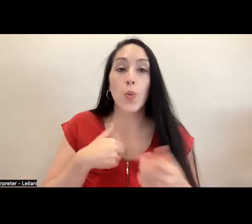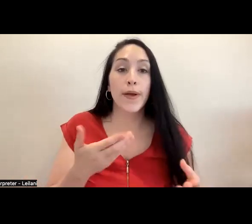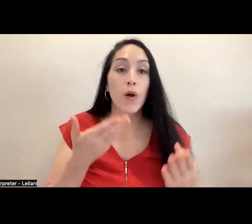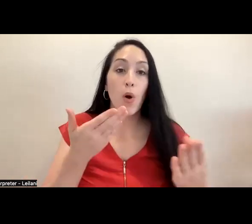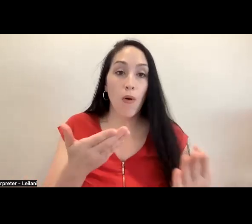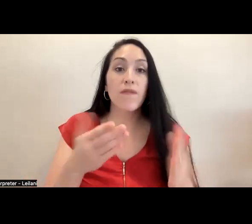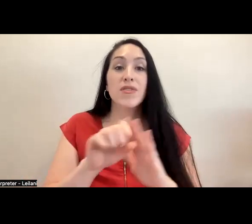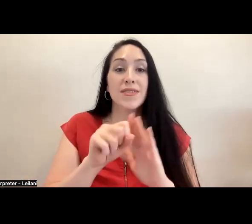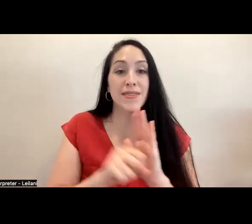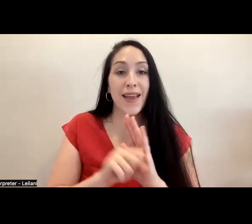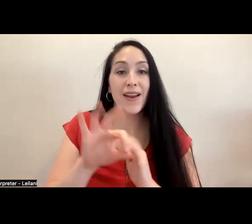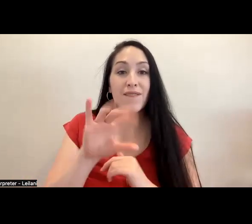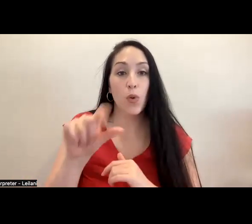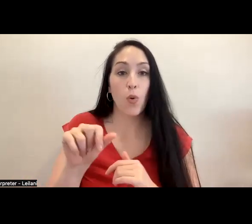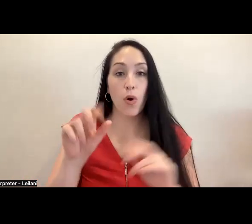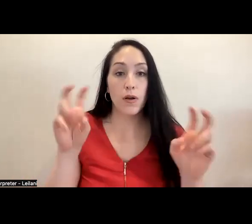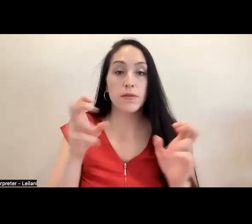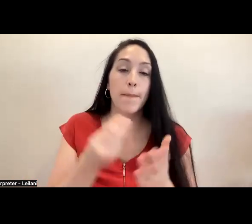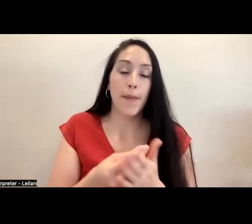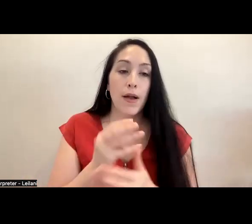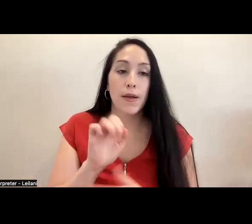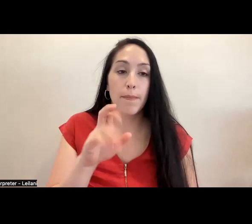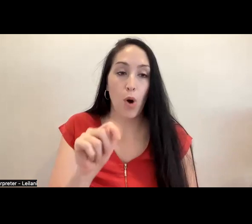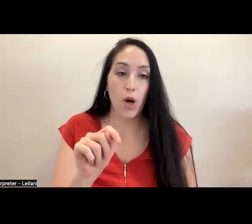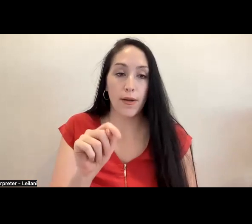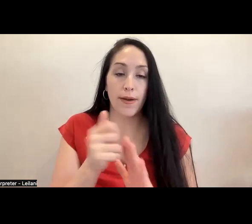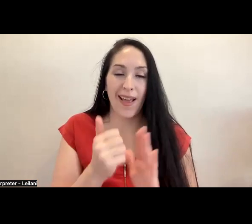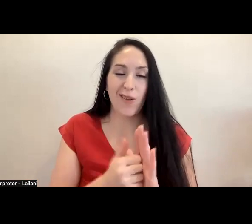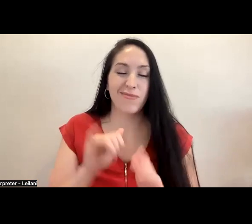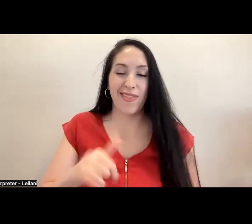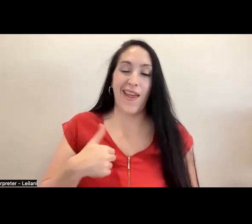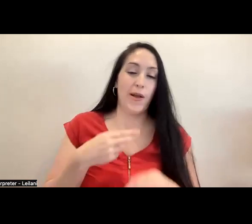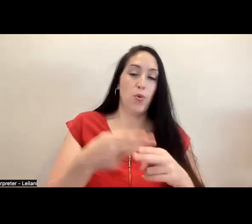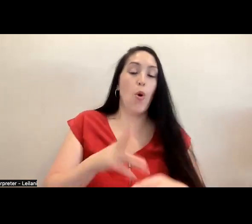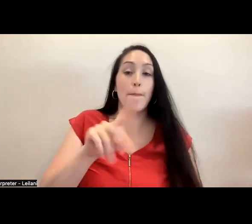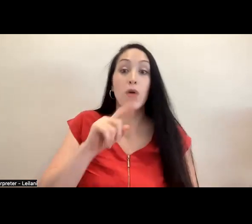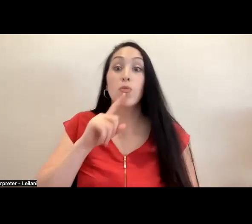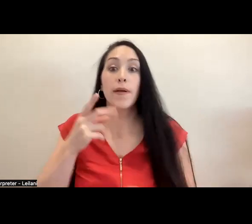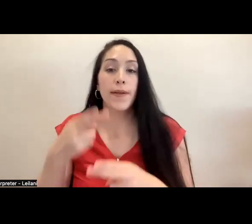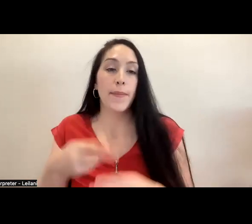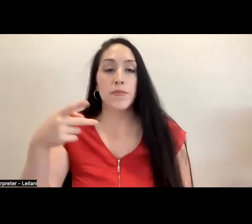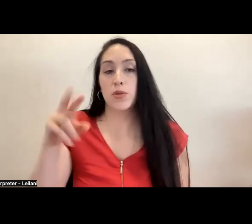11:47:06 That's what I call it's called prime, and it's kind of what state agencies use.